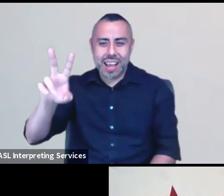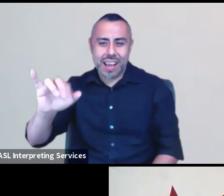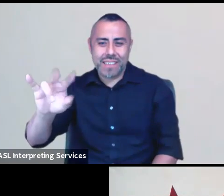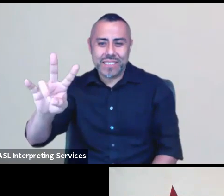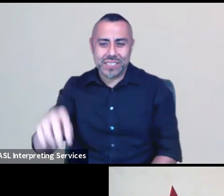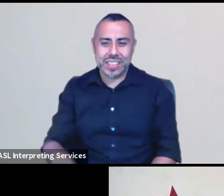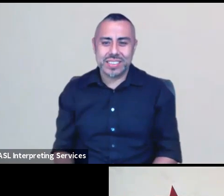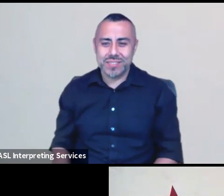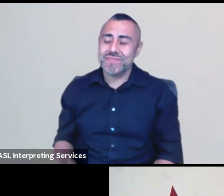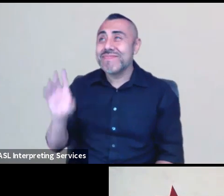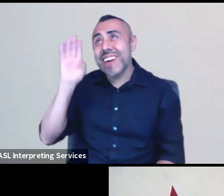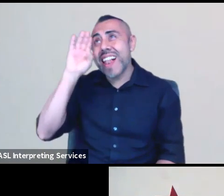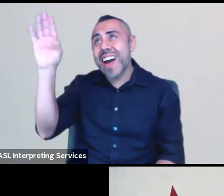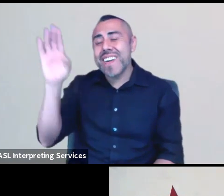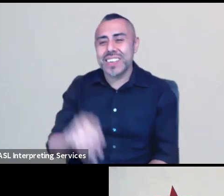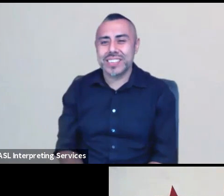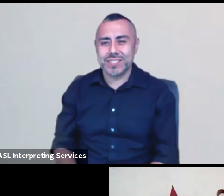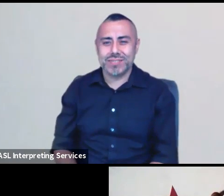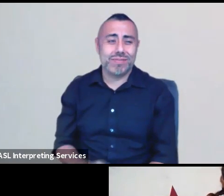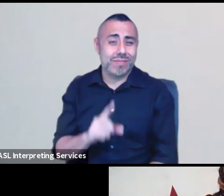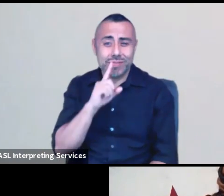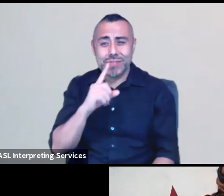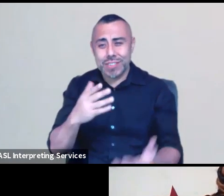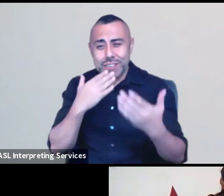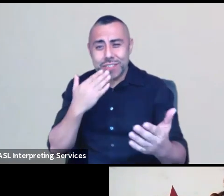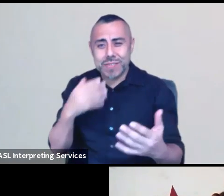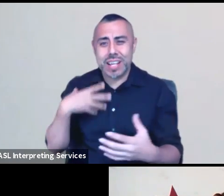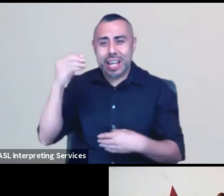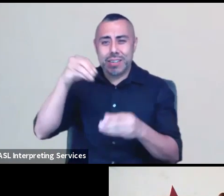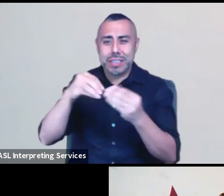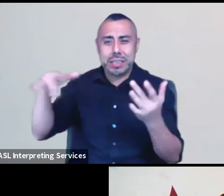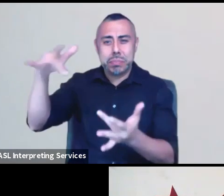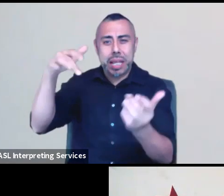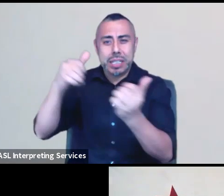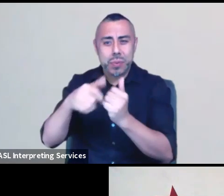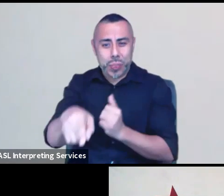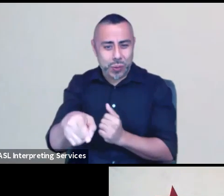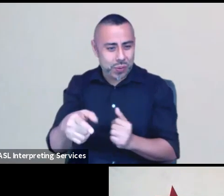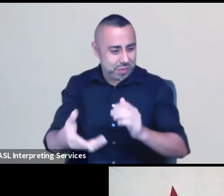Hello. So grateful to be in this space with you facilitating this digital convenience.